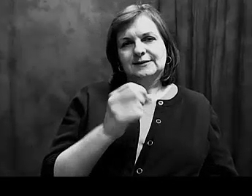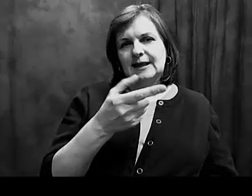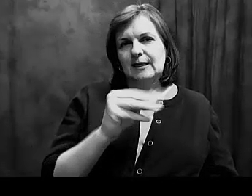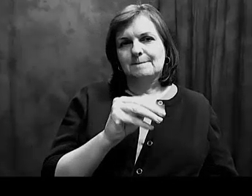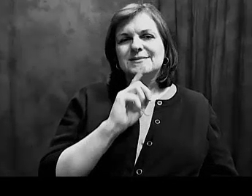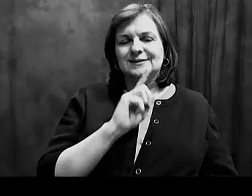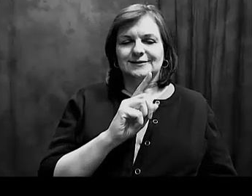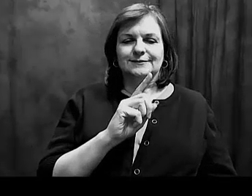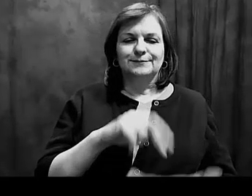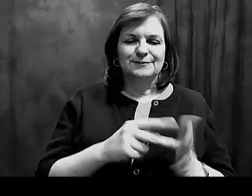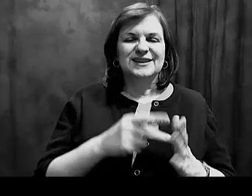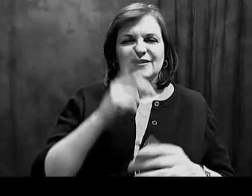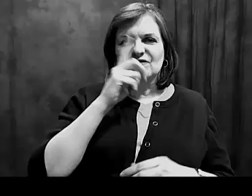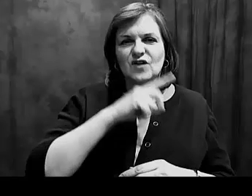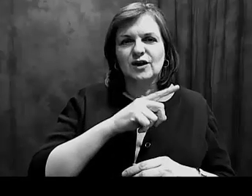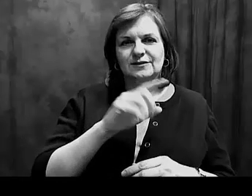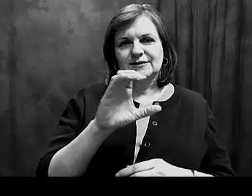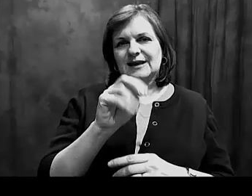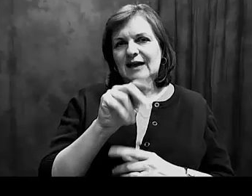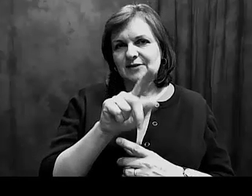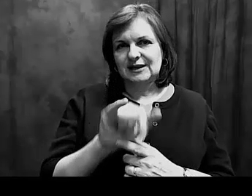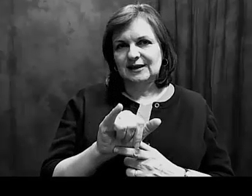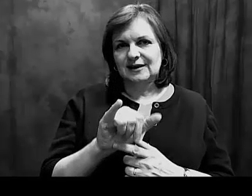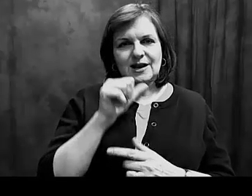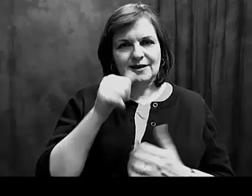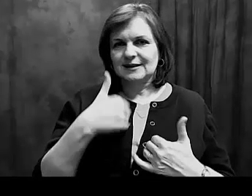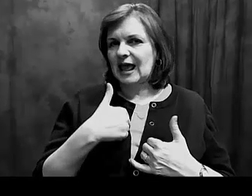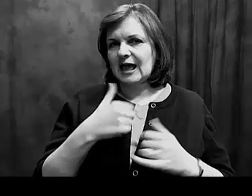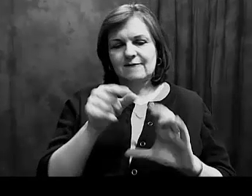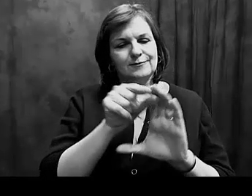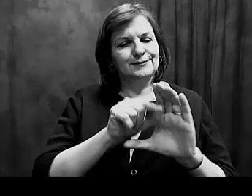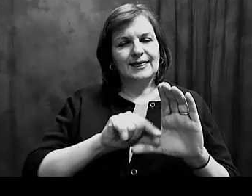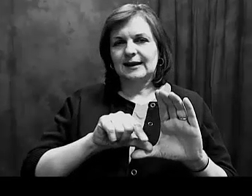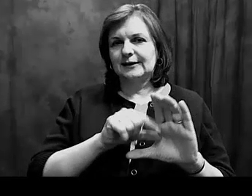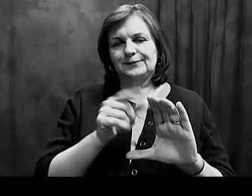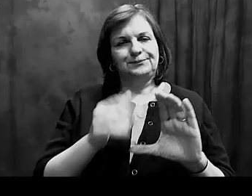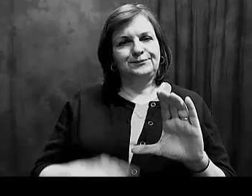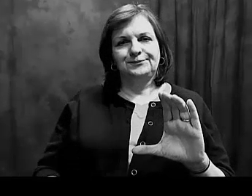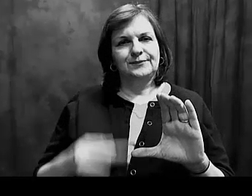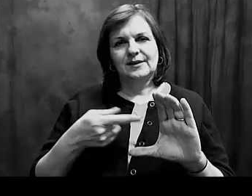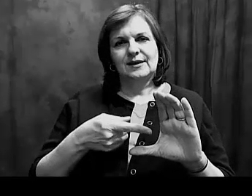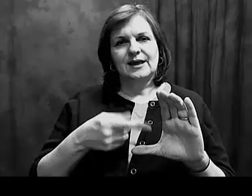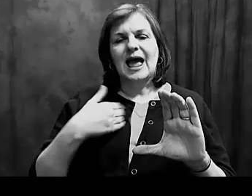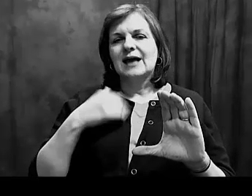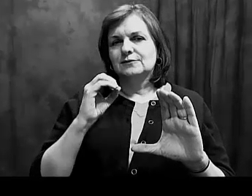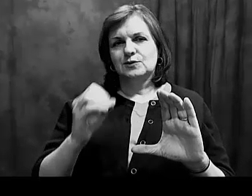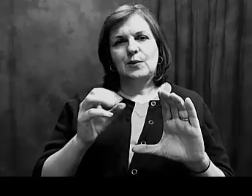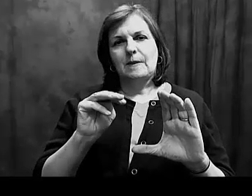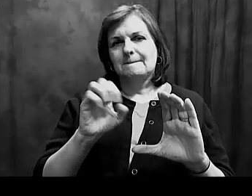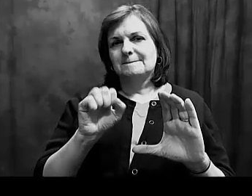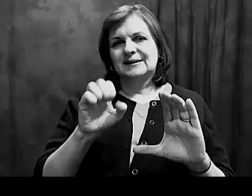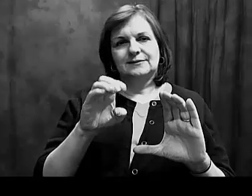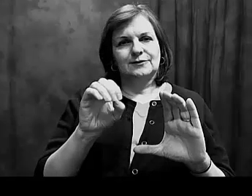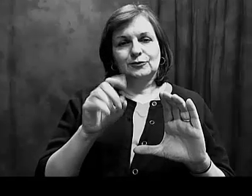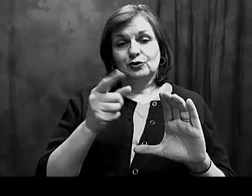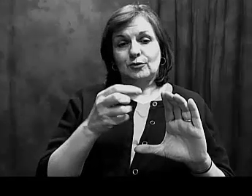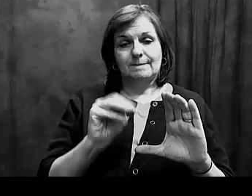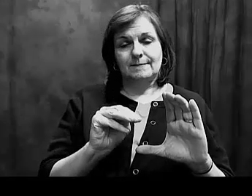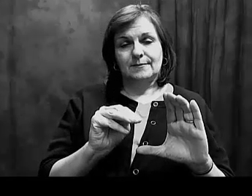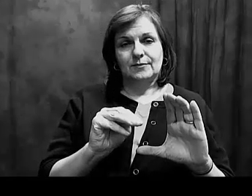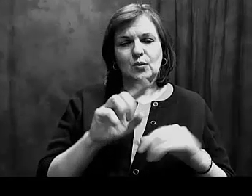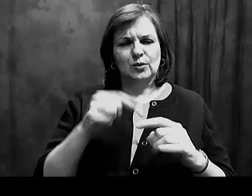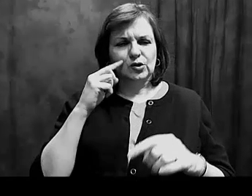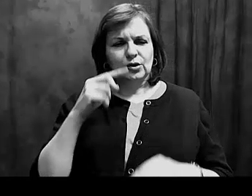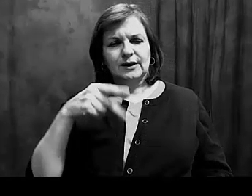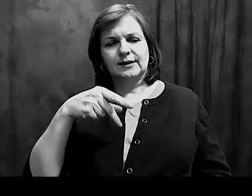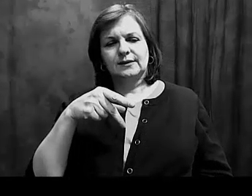so this is a body cavity that's not going to be lined in particular its not going to be lined with mesoderm - so we look at the